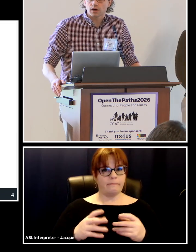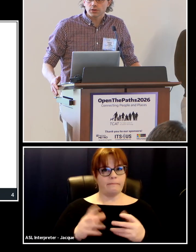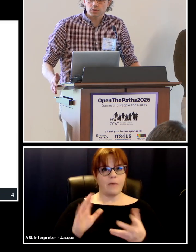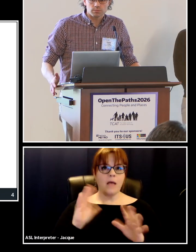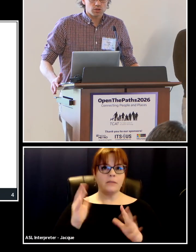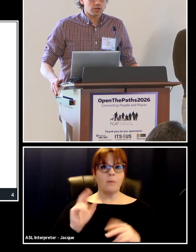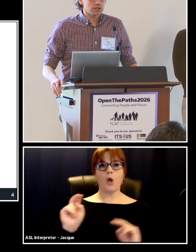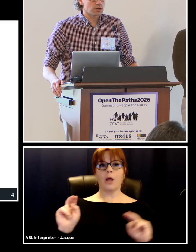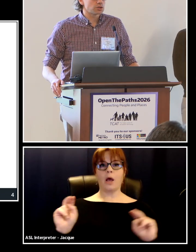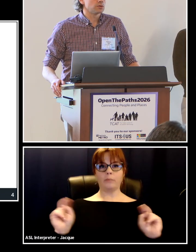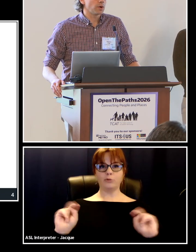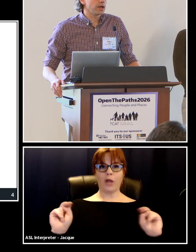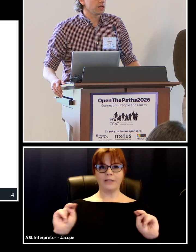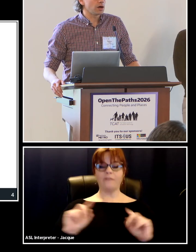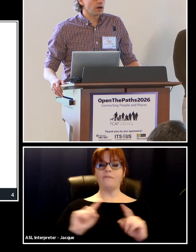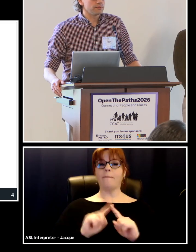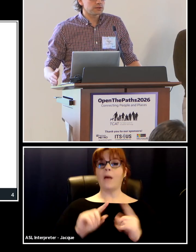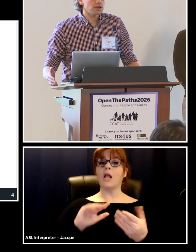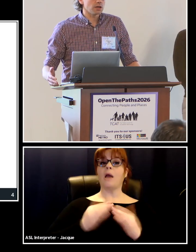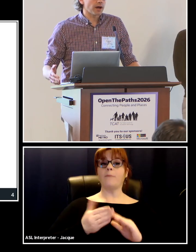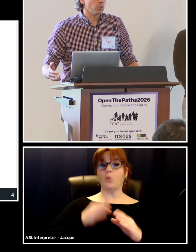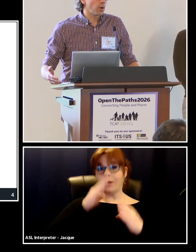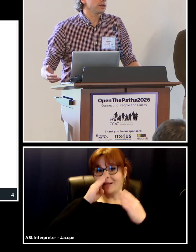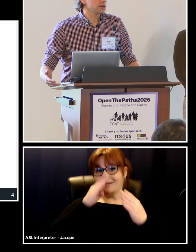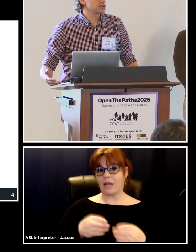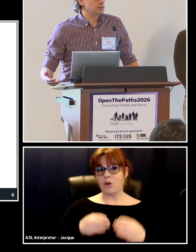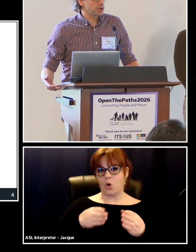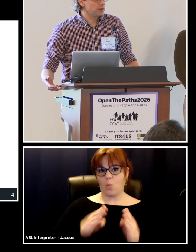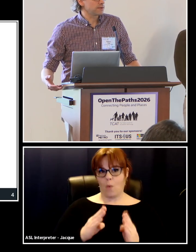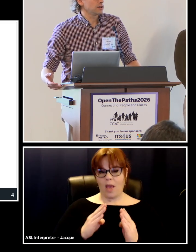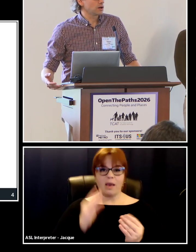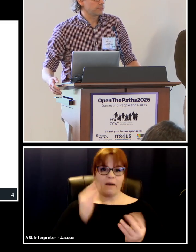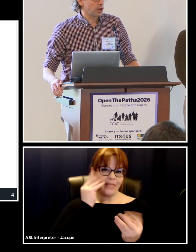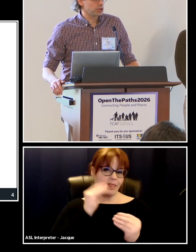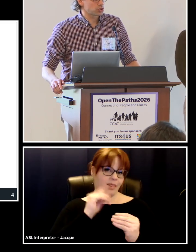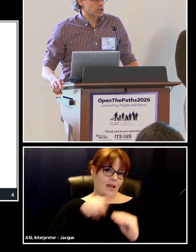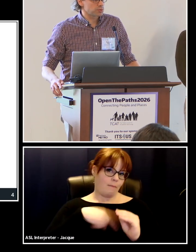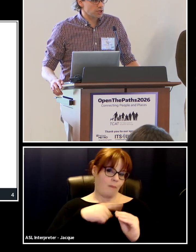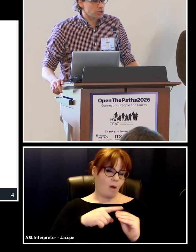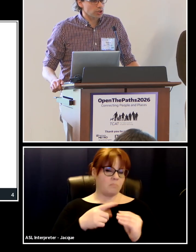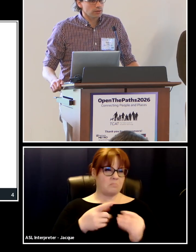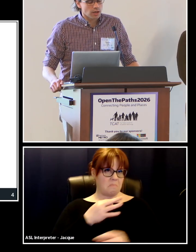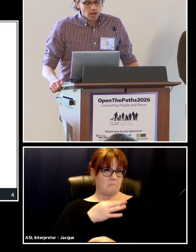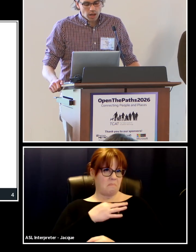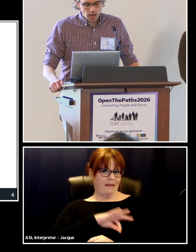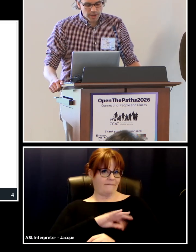although community- centered way of thinking about what is the benefit of public transportation. Um